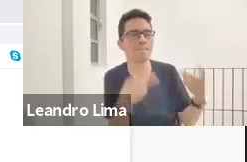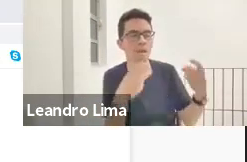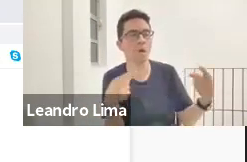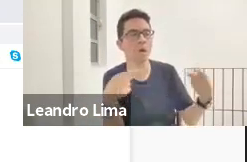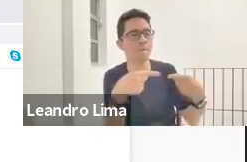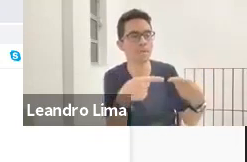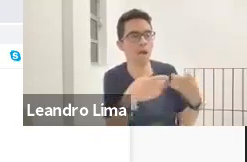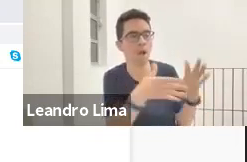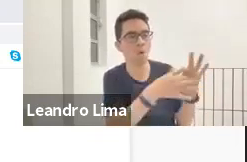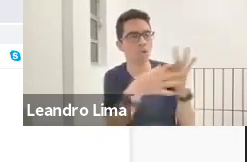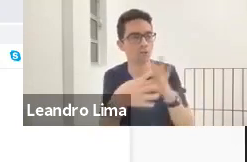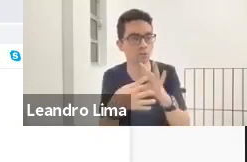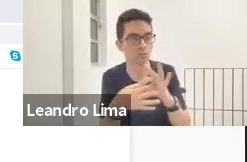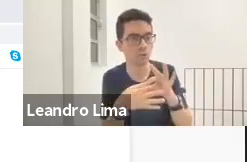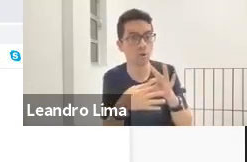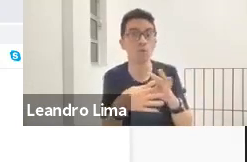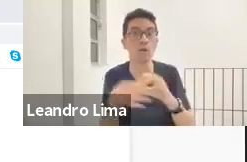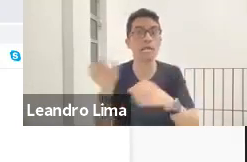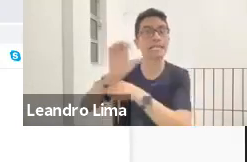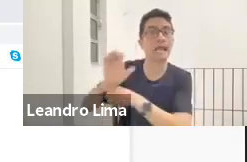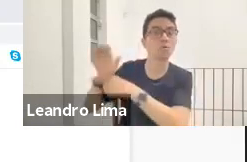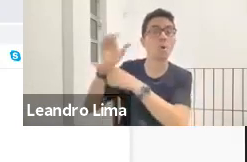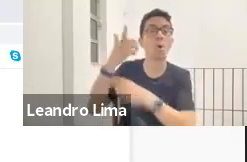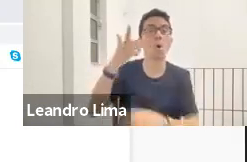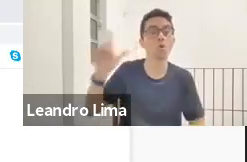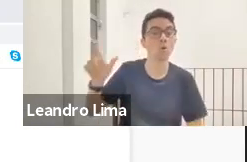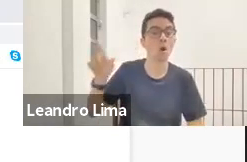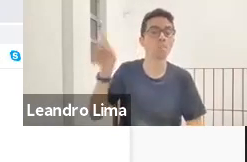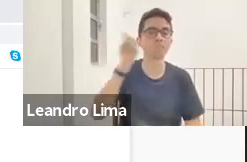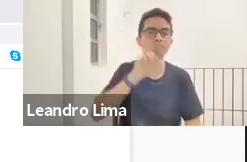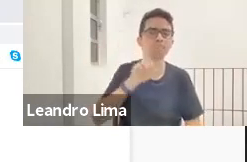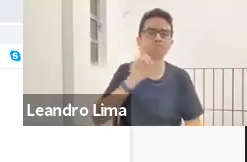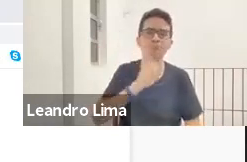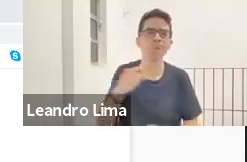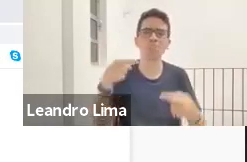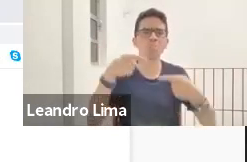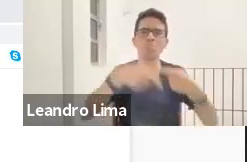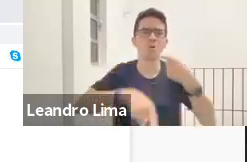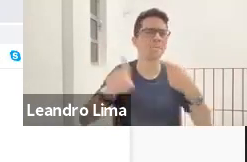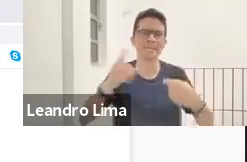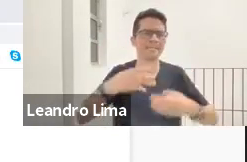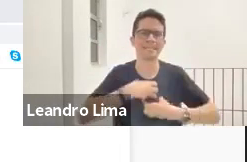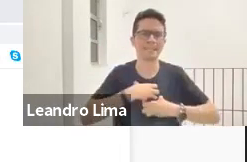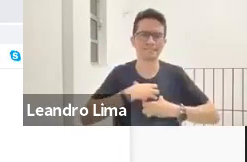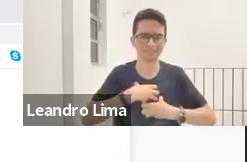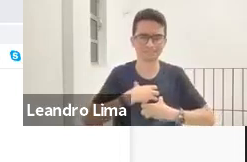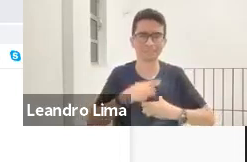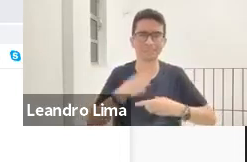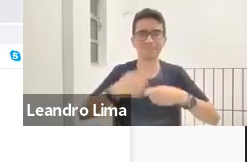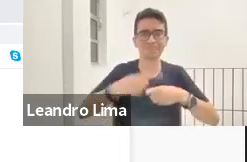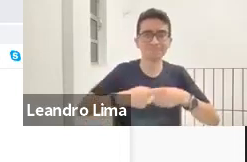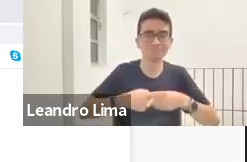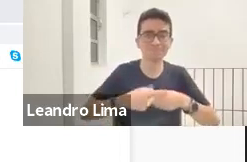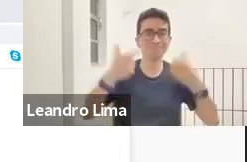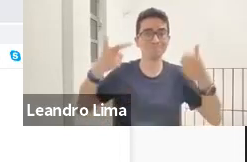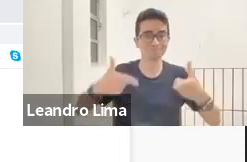Yes, I am Yes, I do. And so yeah the soil is different, the amount of sunshine to get us different t, the amount of randomness